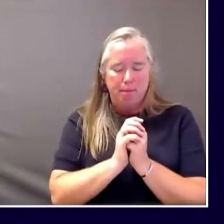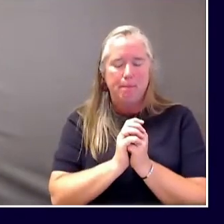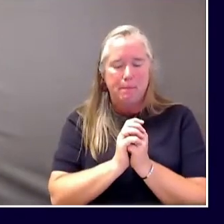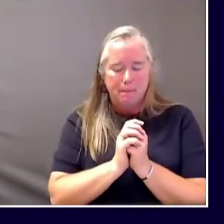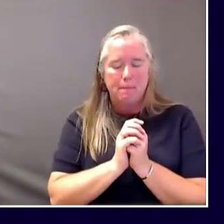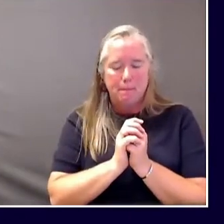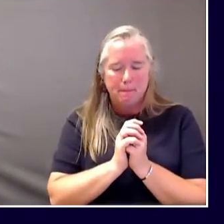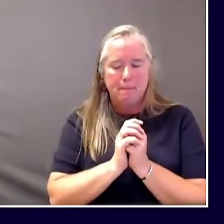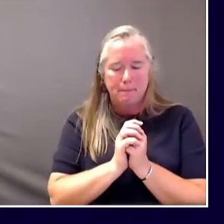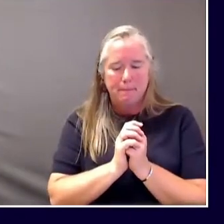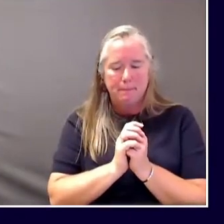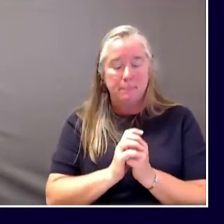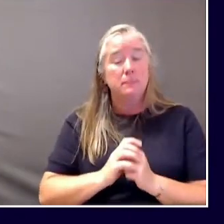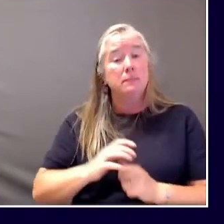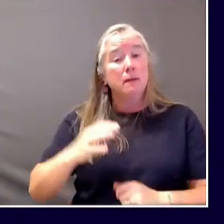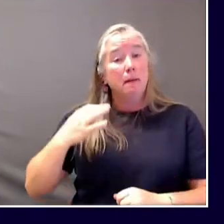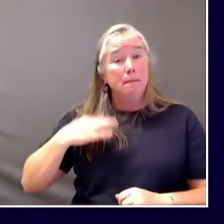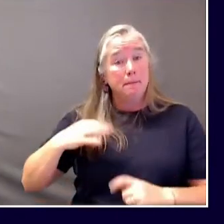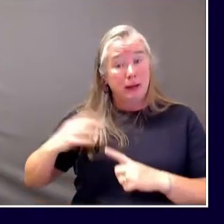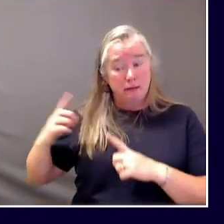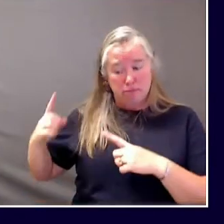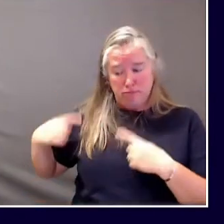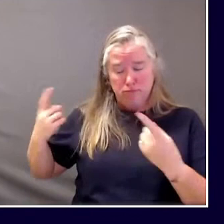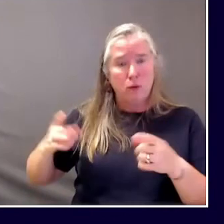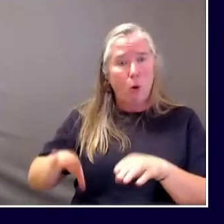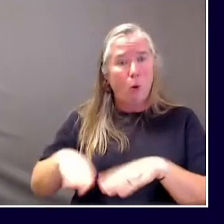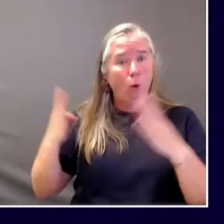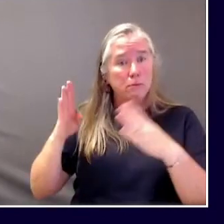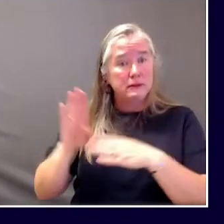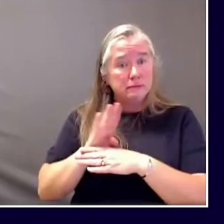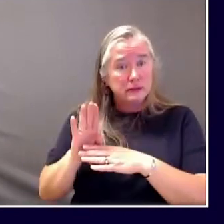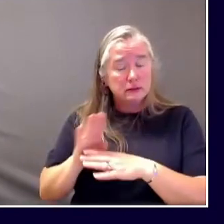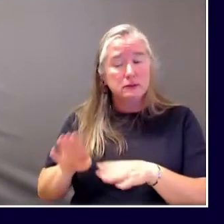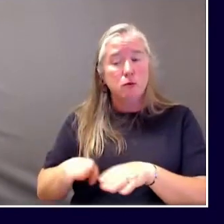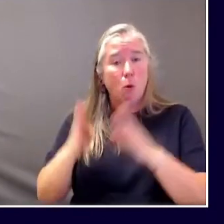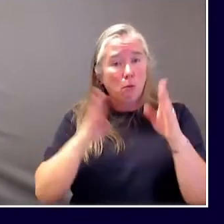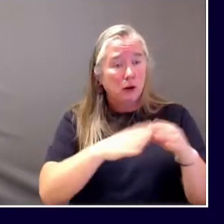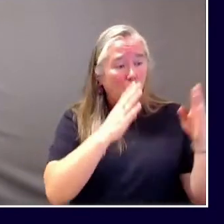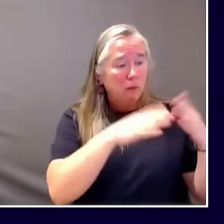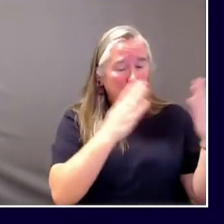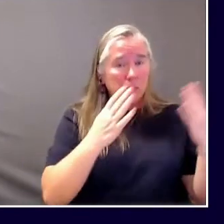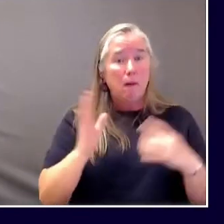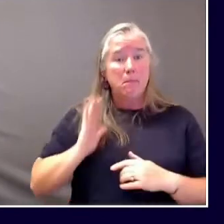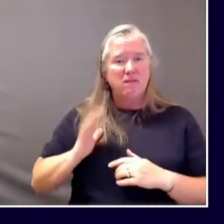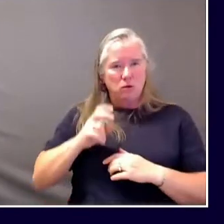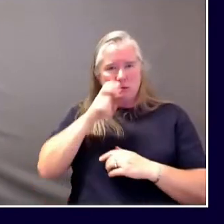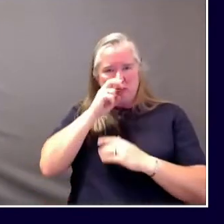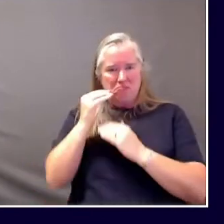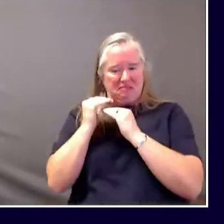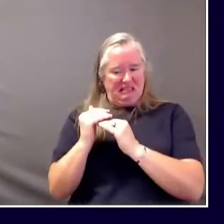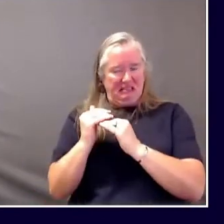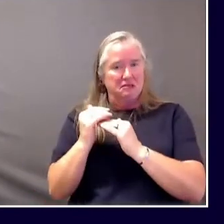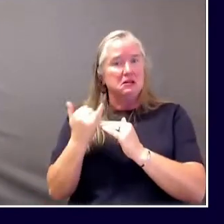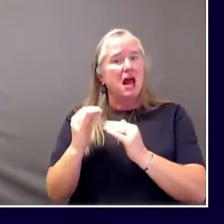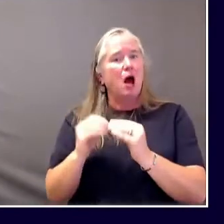been re opening portions of its